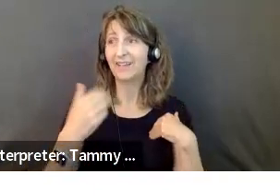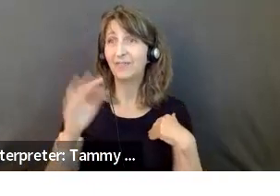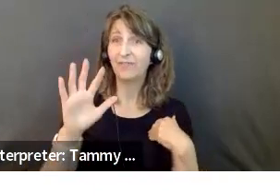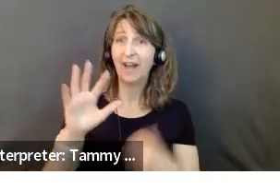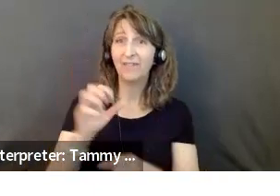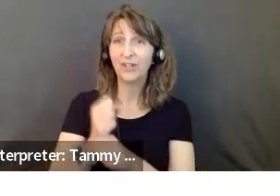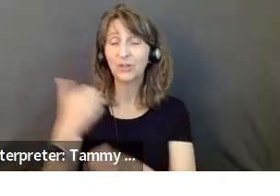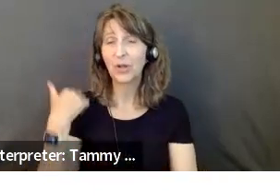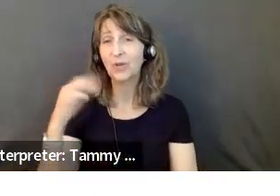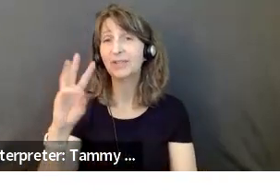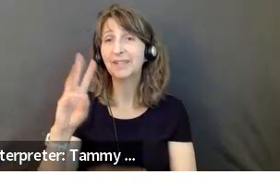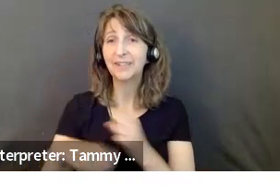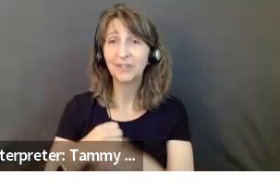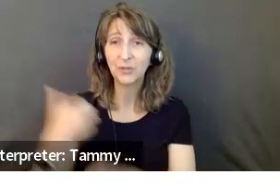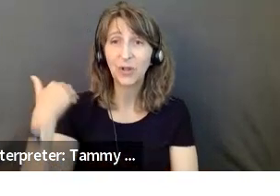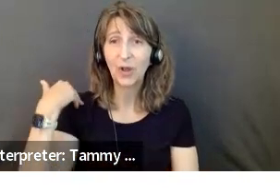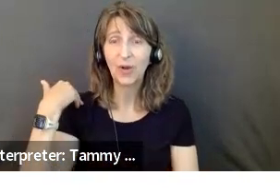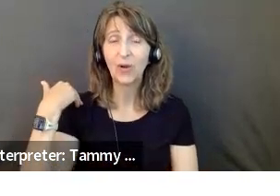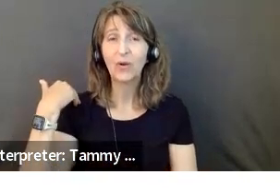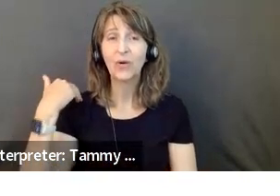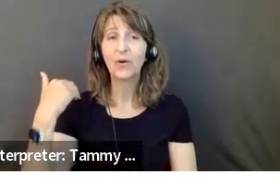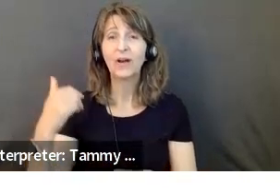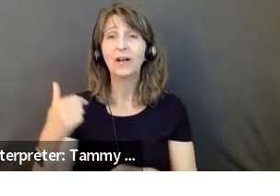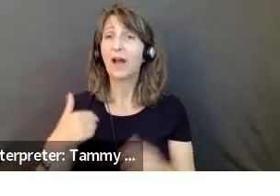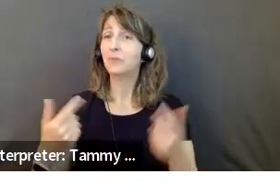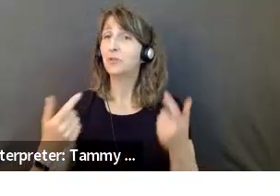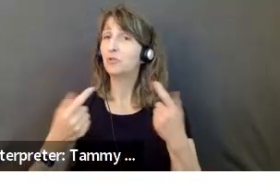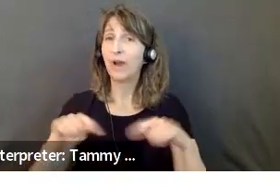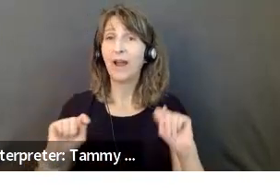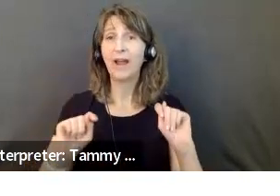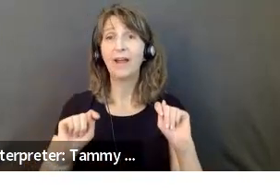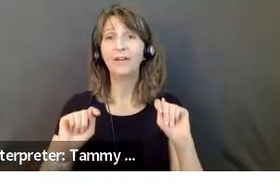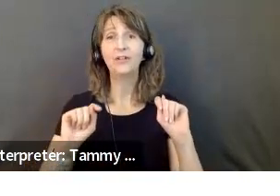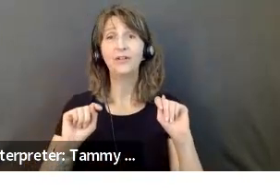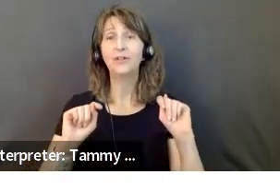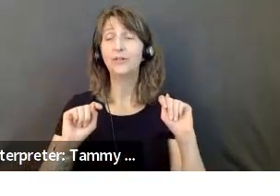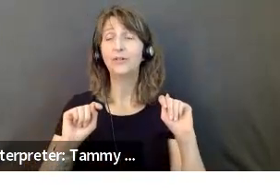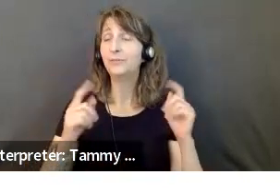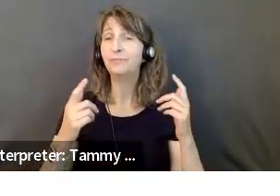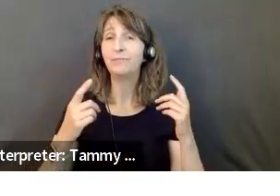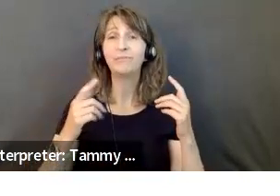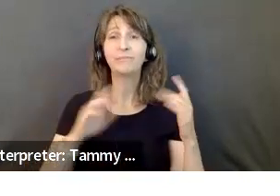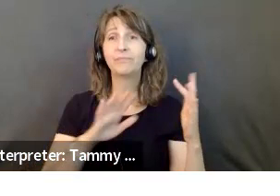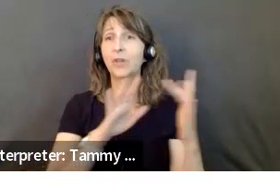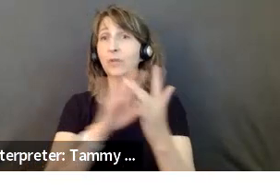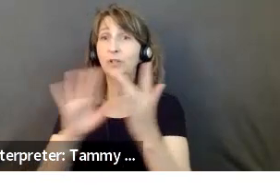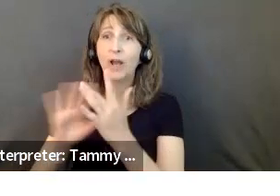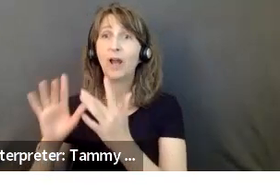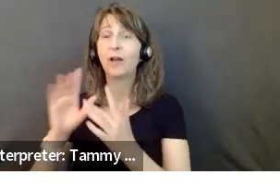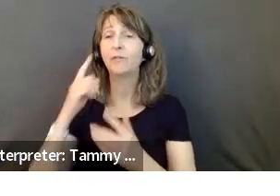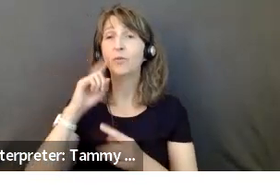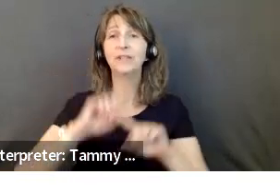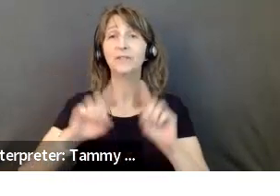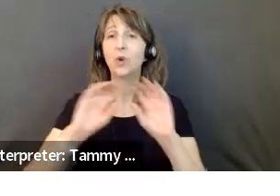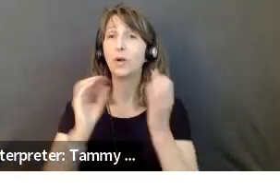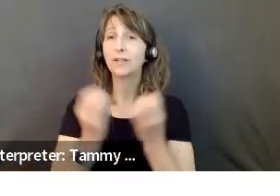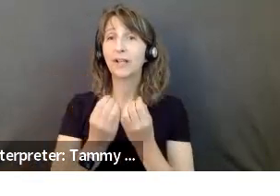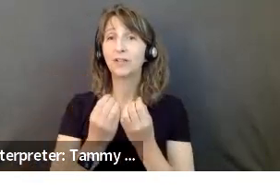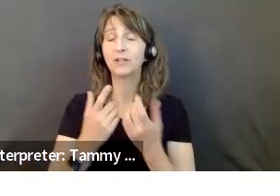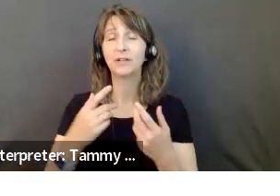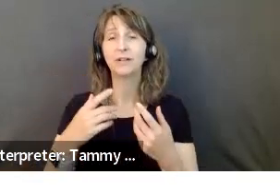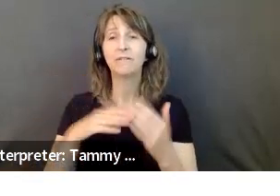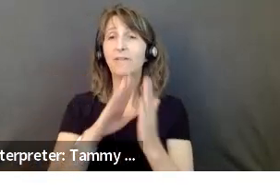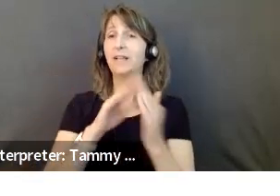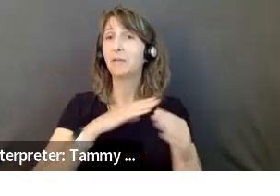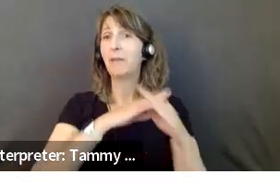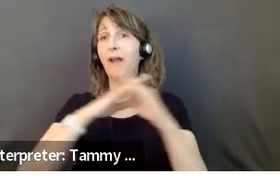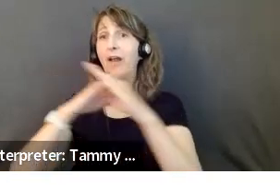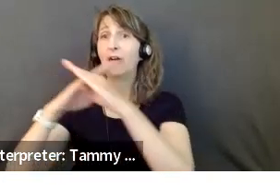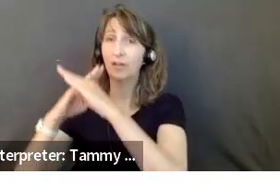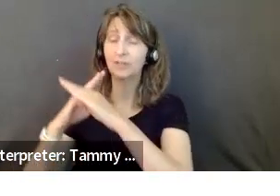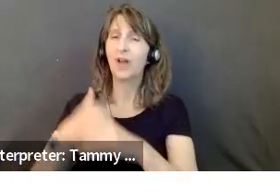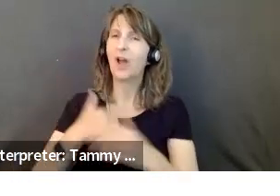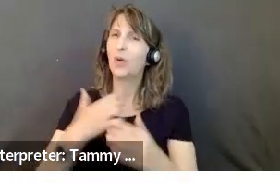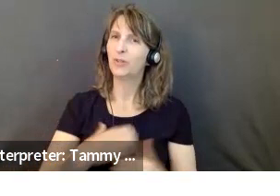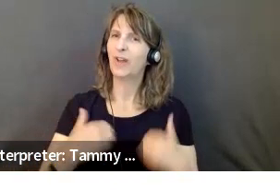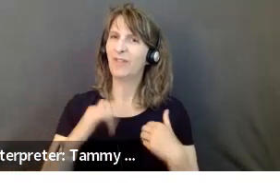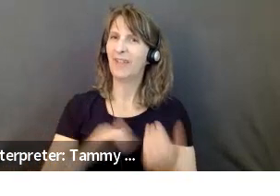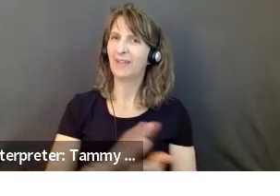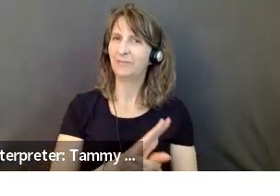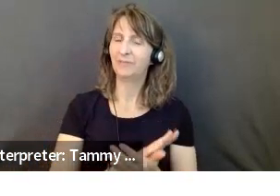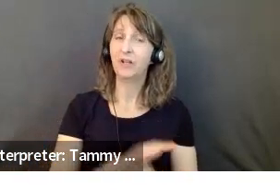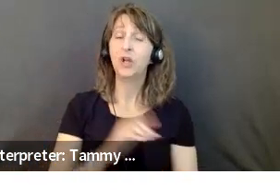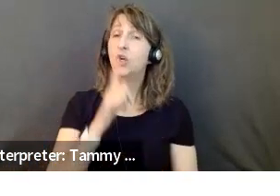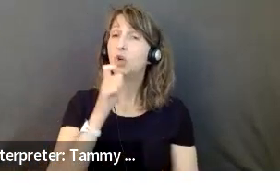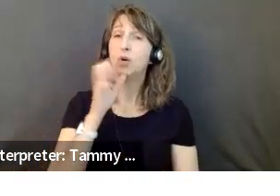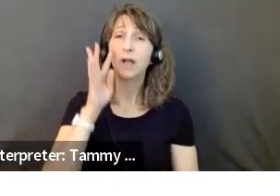Trying to navigate across systems. And just were met with barrier after barrier after barrier. So again, this was developed by families, by individuals with disabilities.